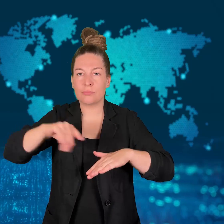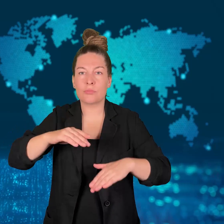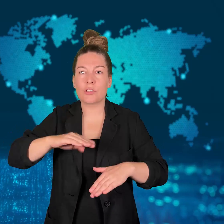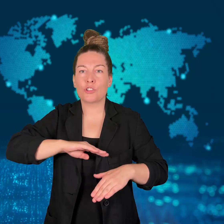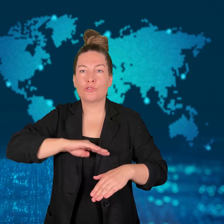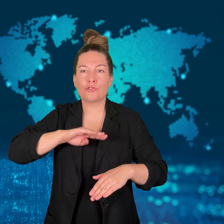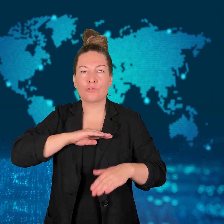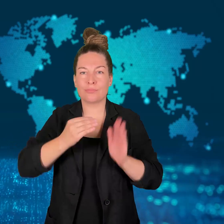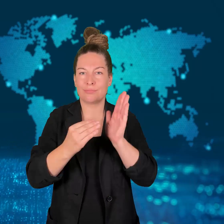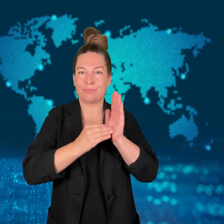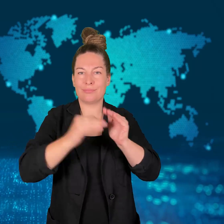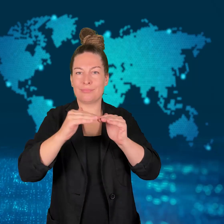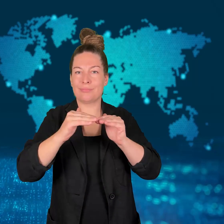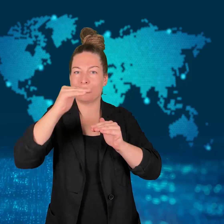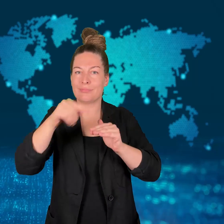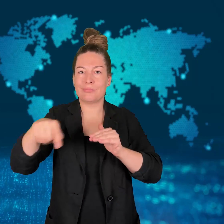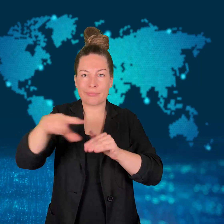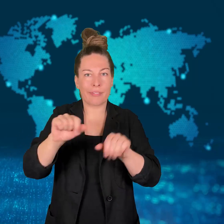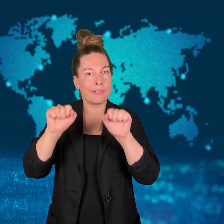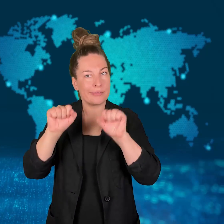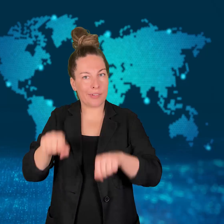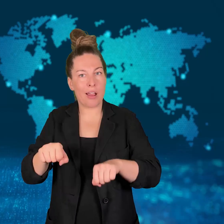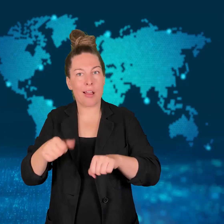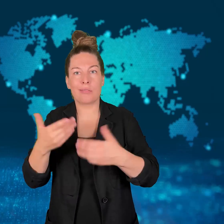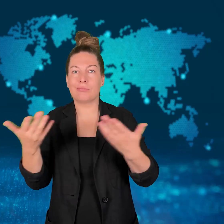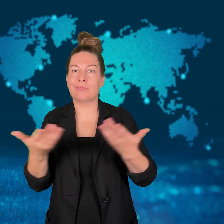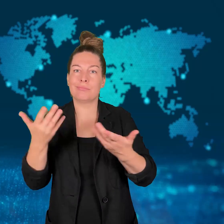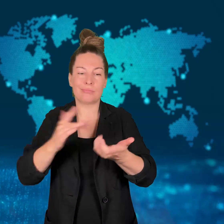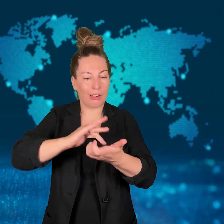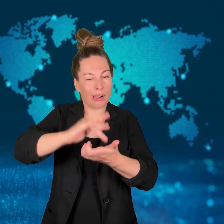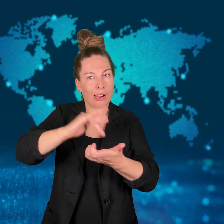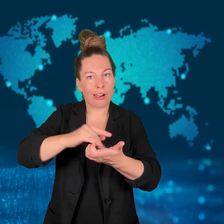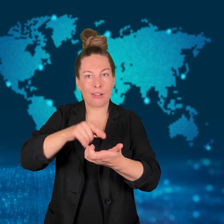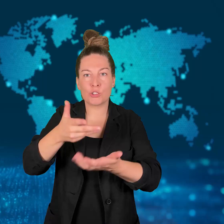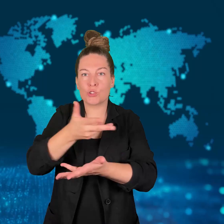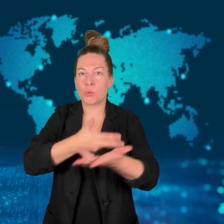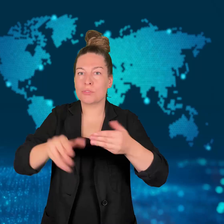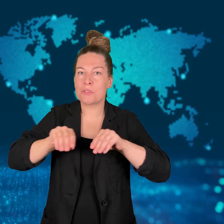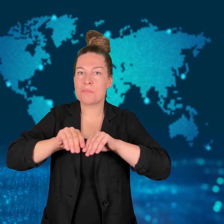and physical health.